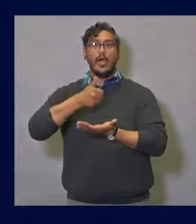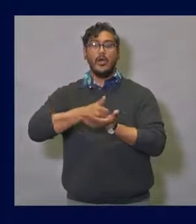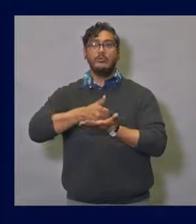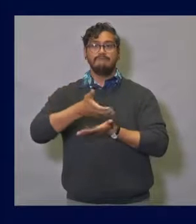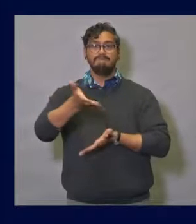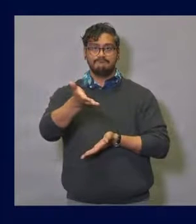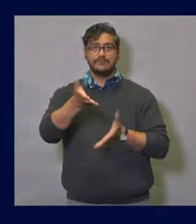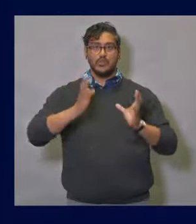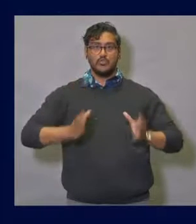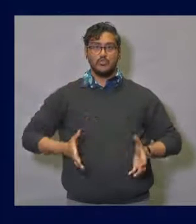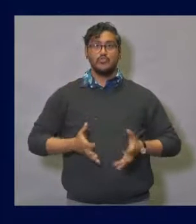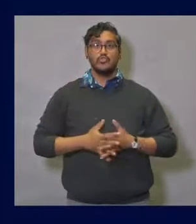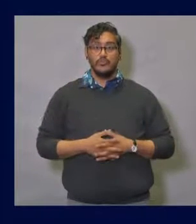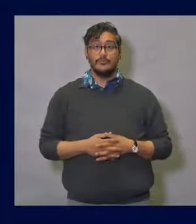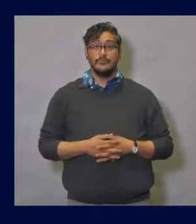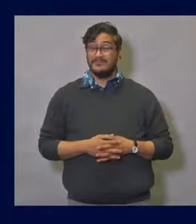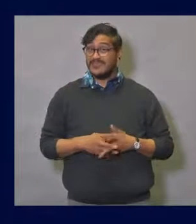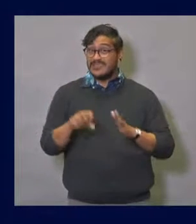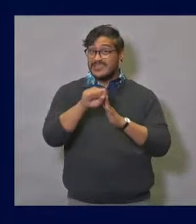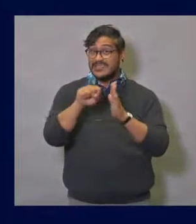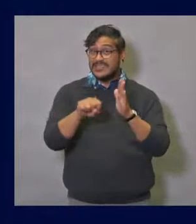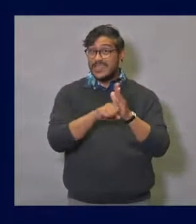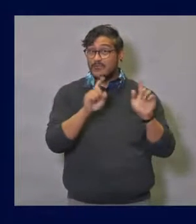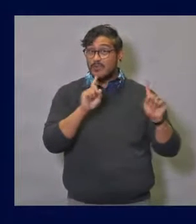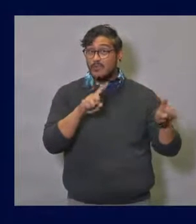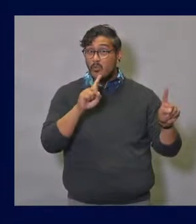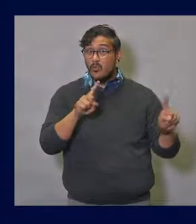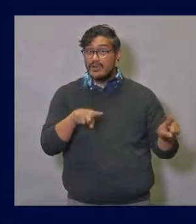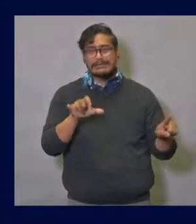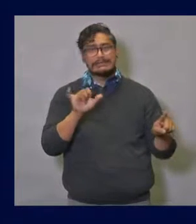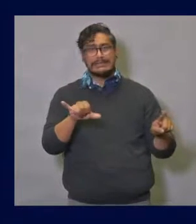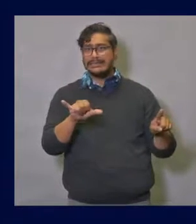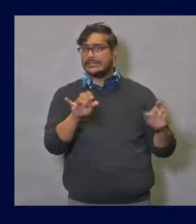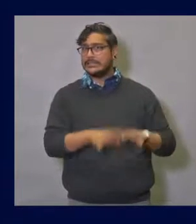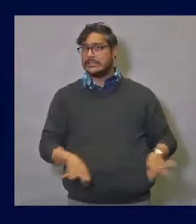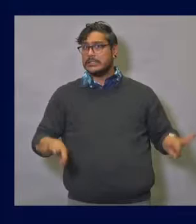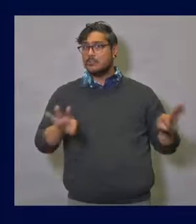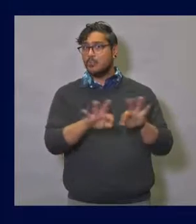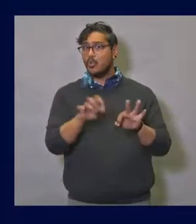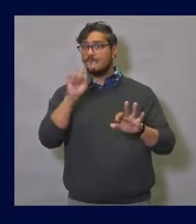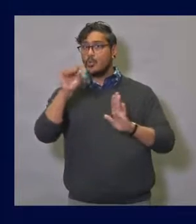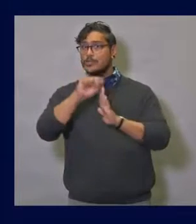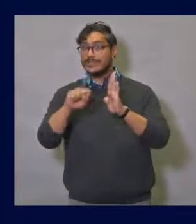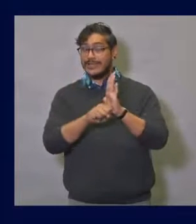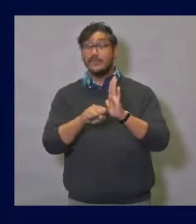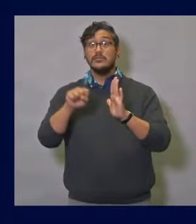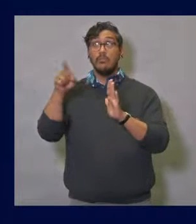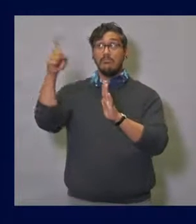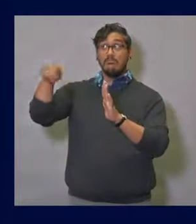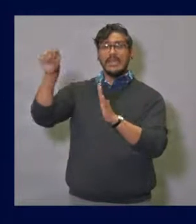PROVIDERS WITH THEIR DATA REPORTING. THE STATEWIDE DATA REPORTING IS